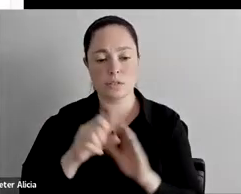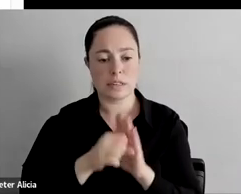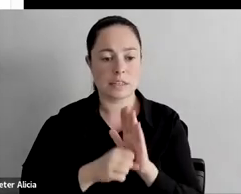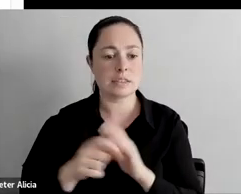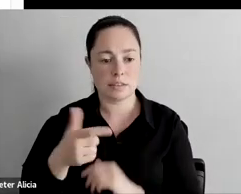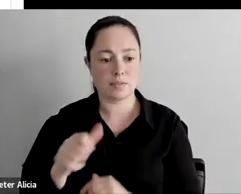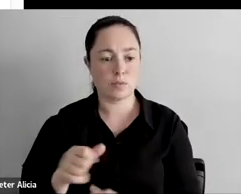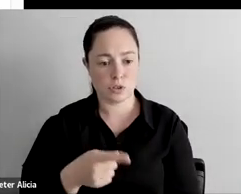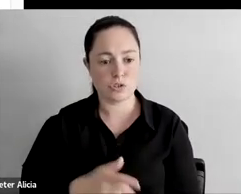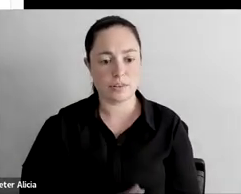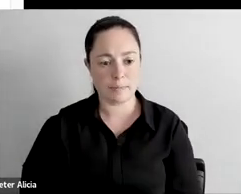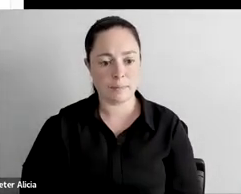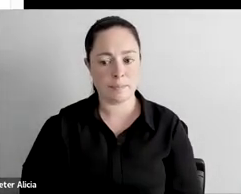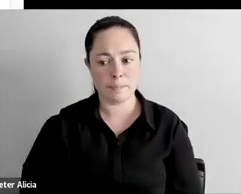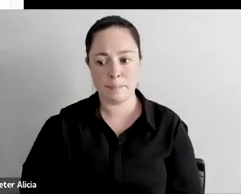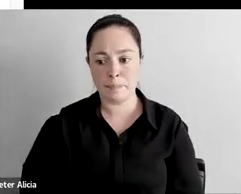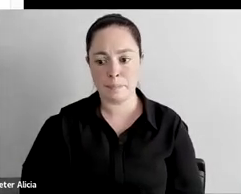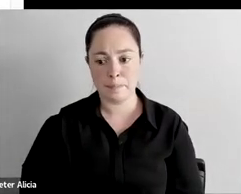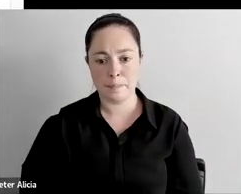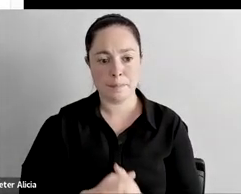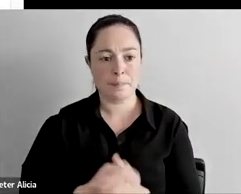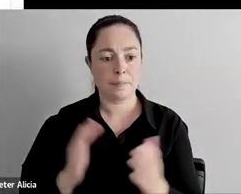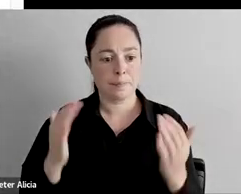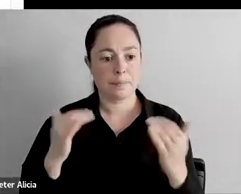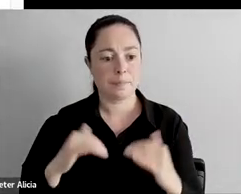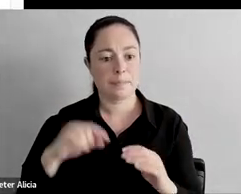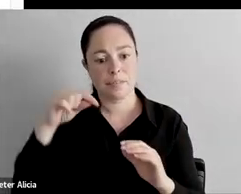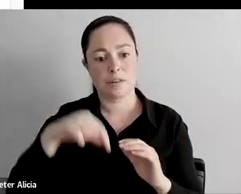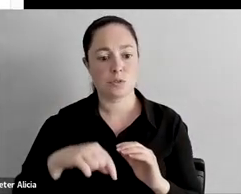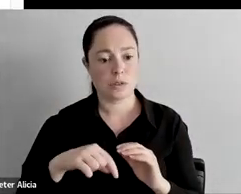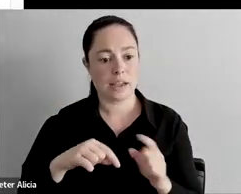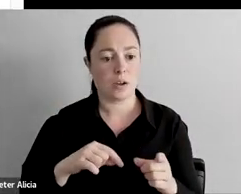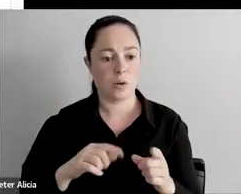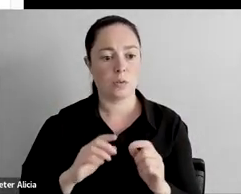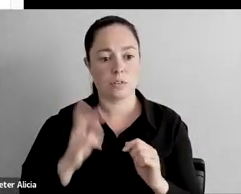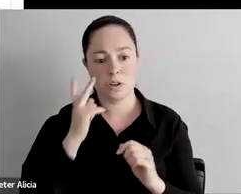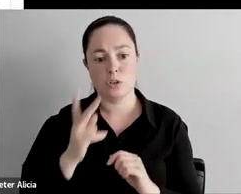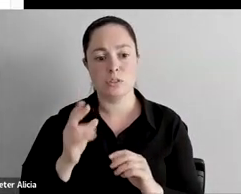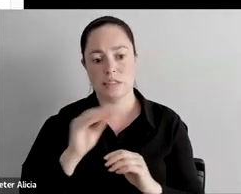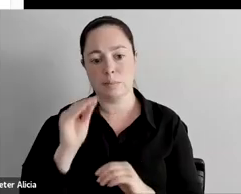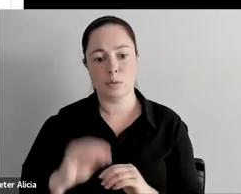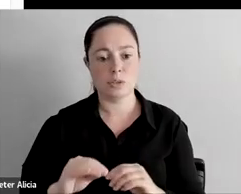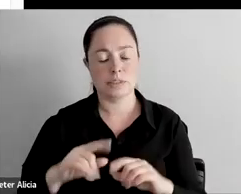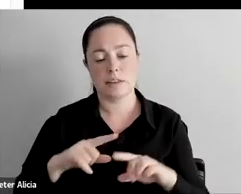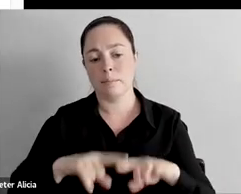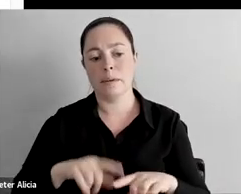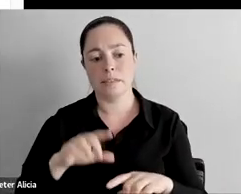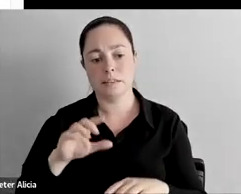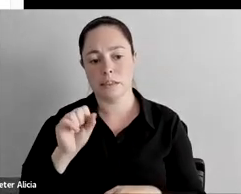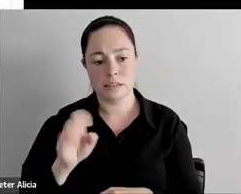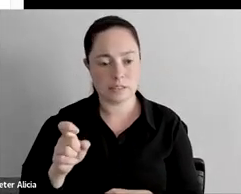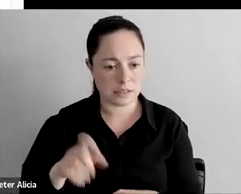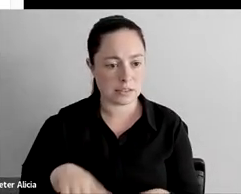Georgia and now if we scroll down we can see the percent of adults who need LTSS in Georgia by the different